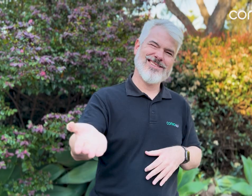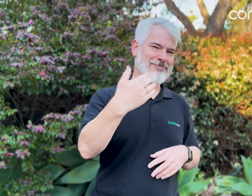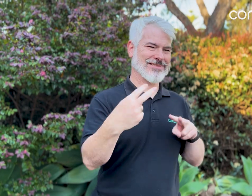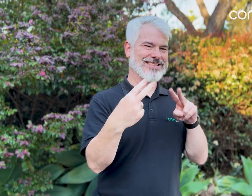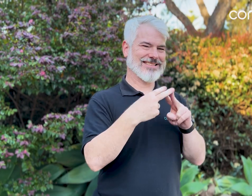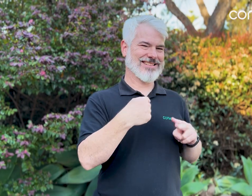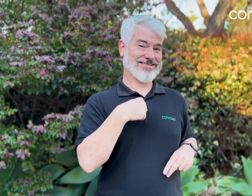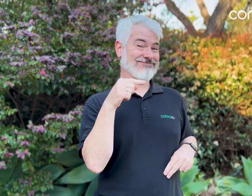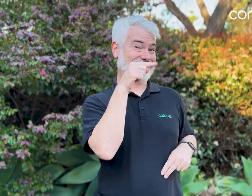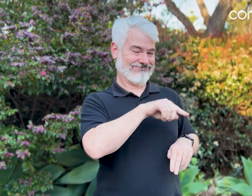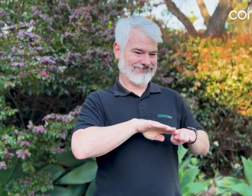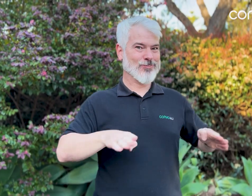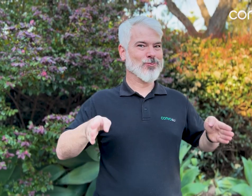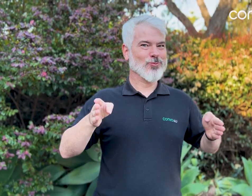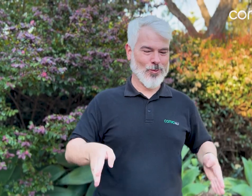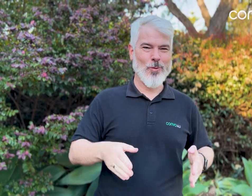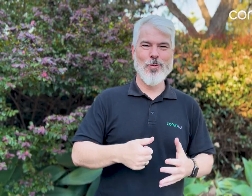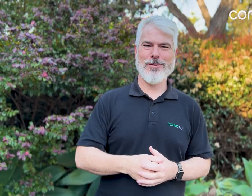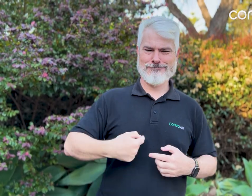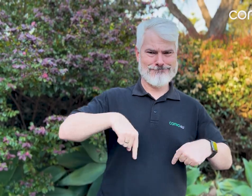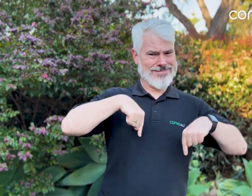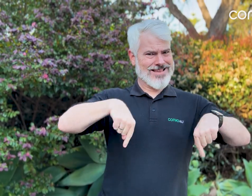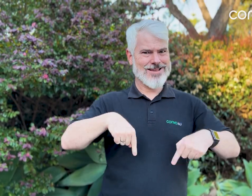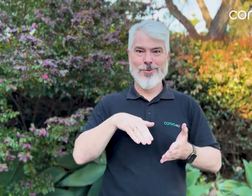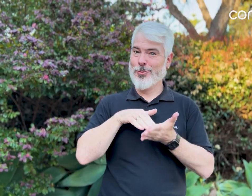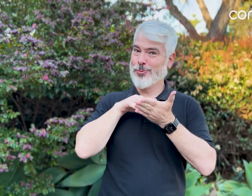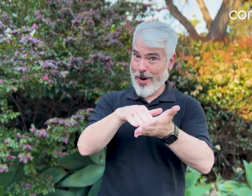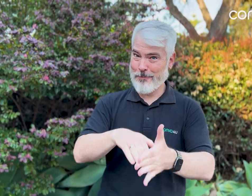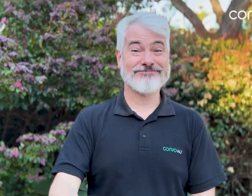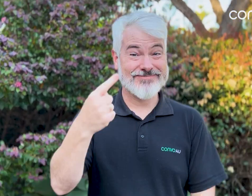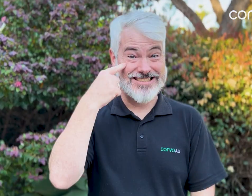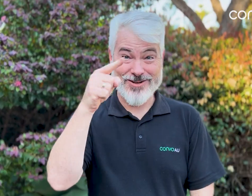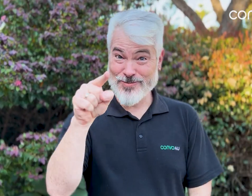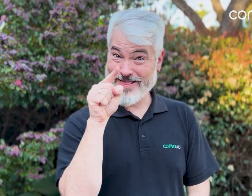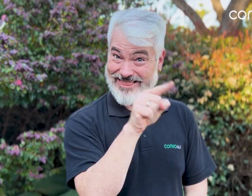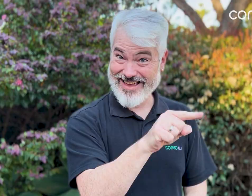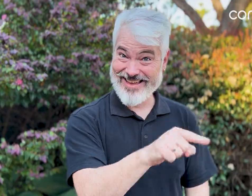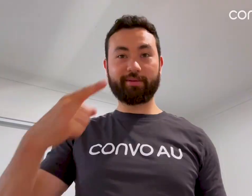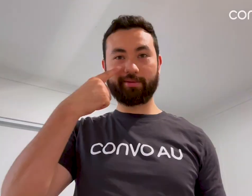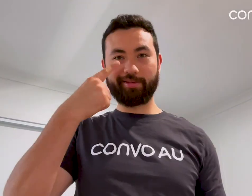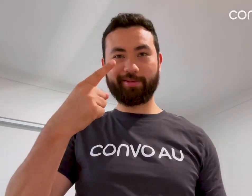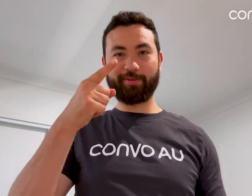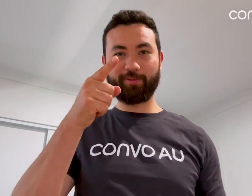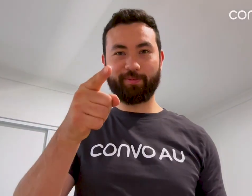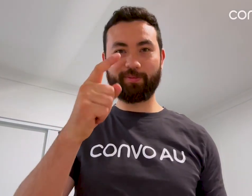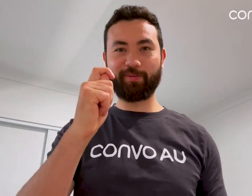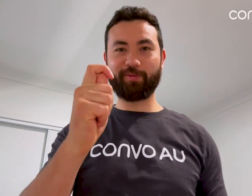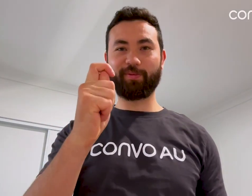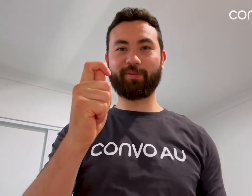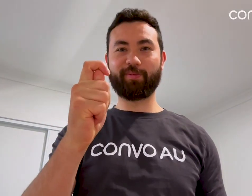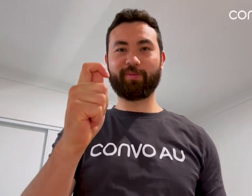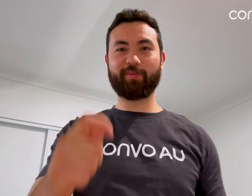don't hesitate to stop by our stall. We're here to help! See you there! See you soon!